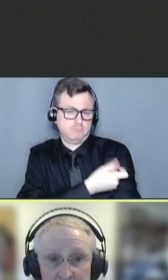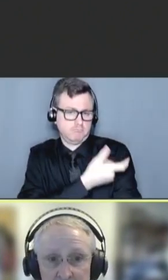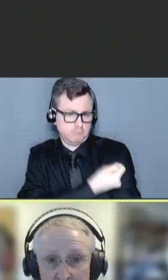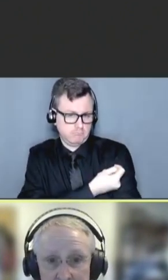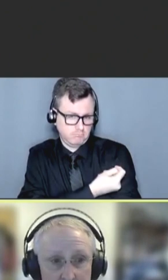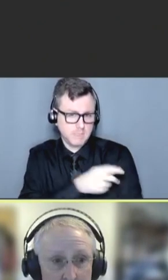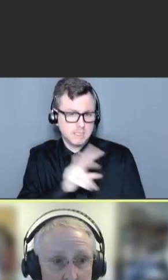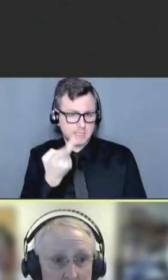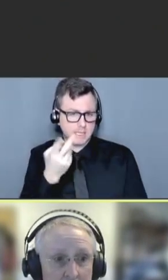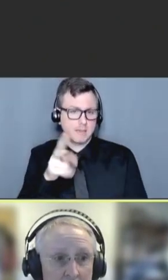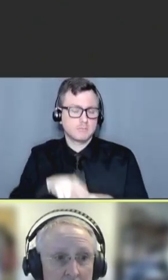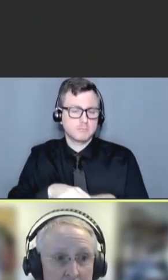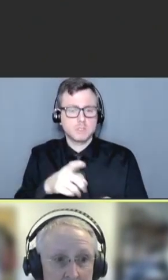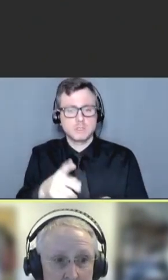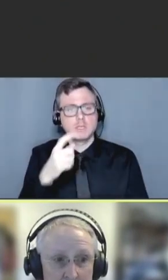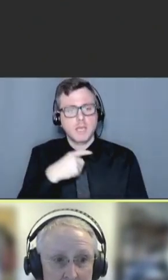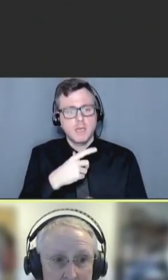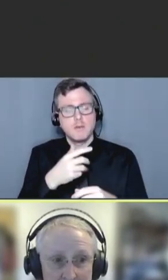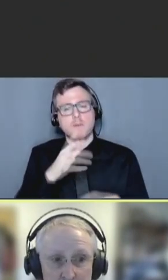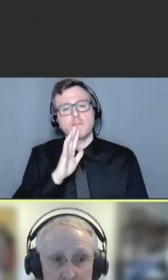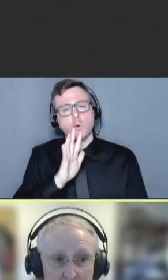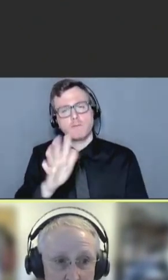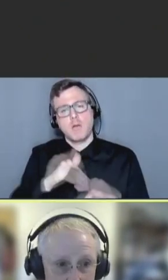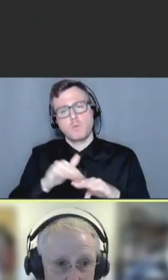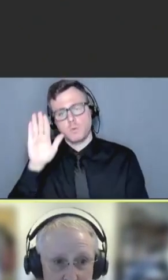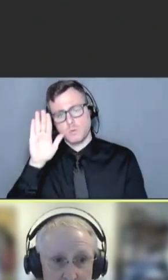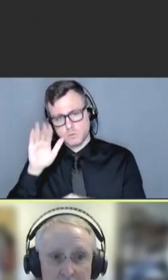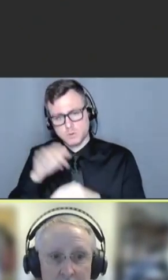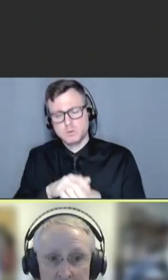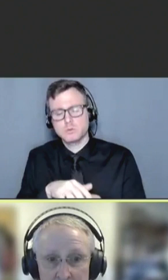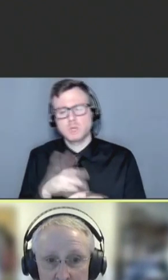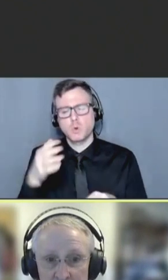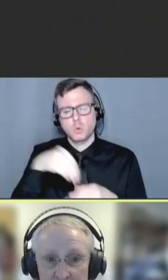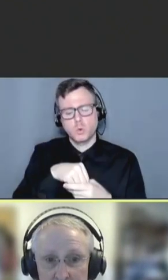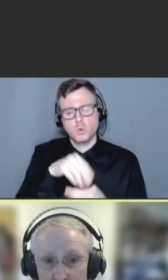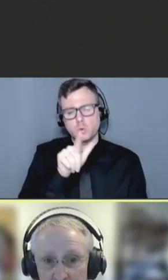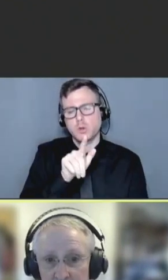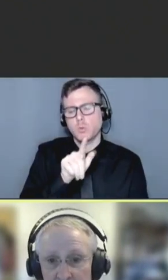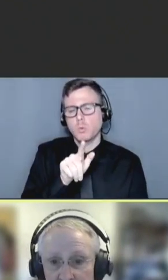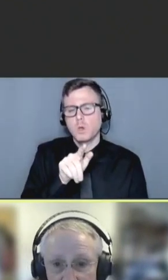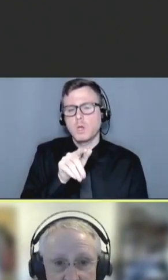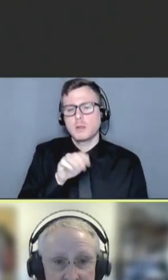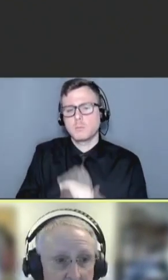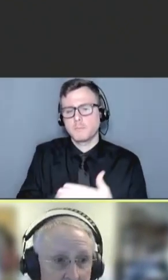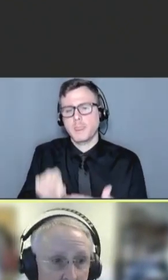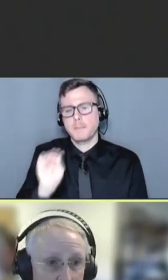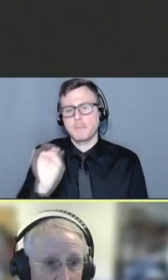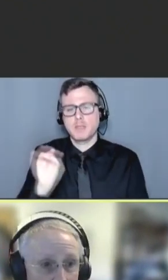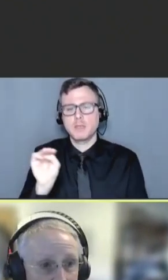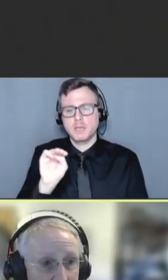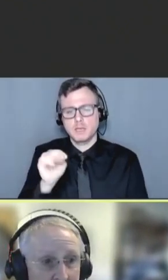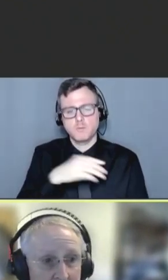persons five and over, including about 21.3 million doses in persons aged 65 and older,